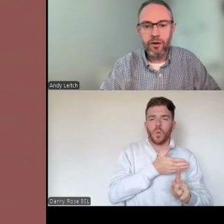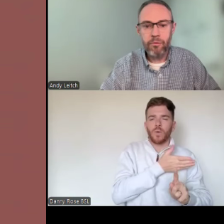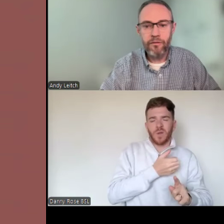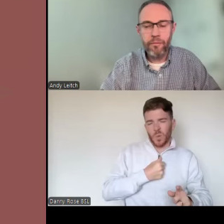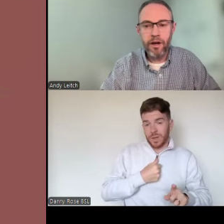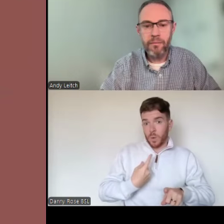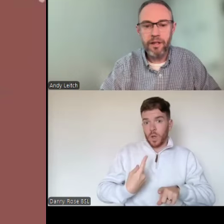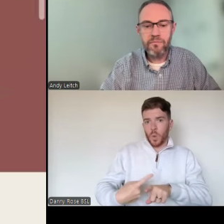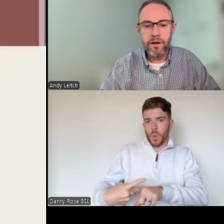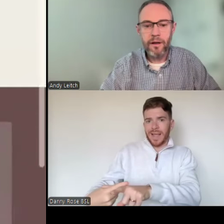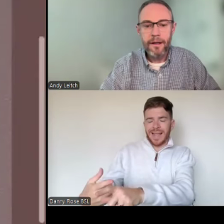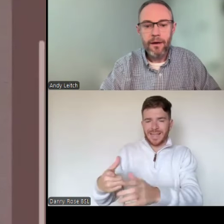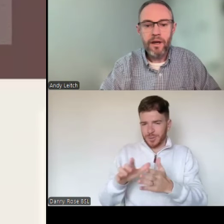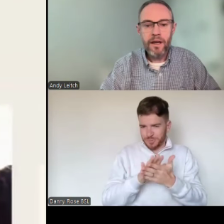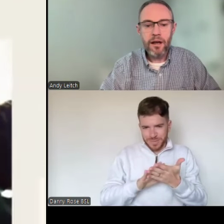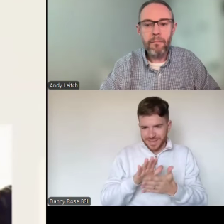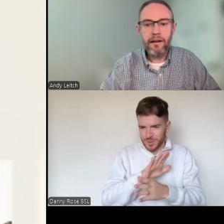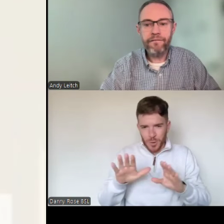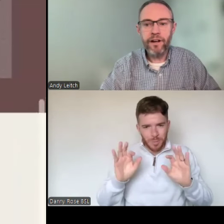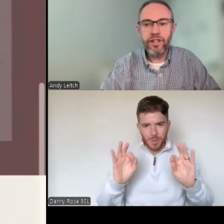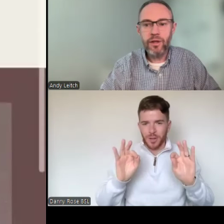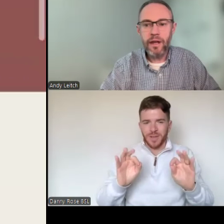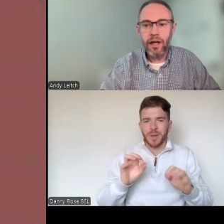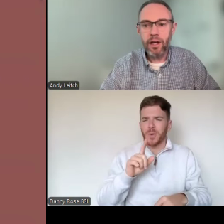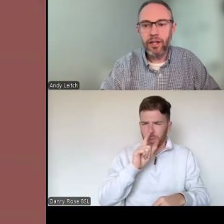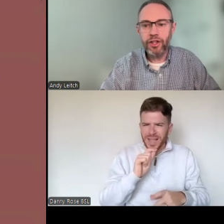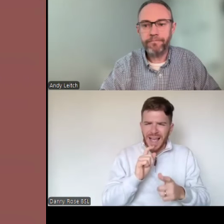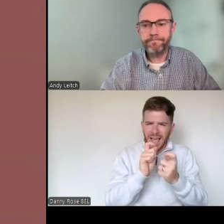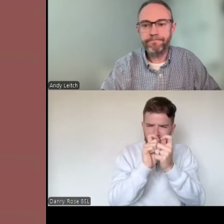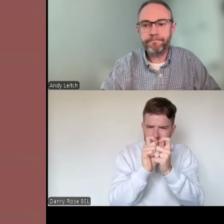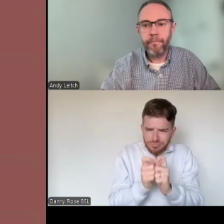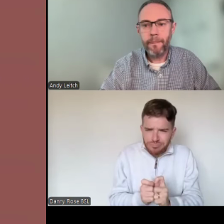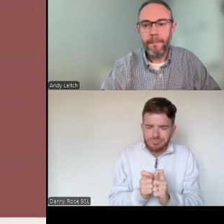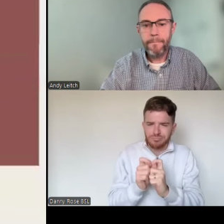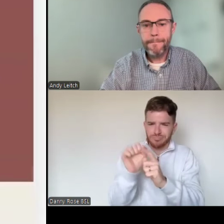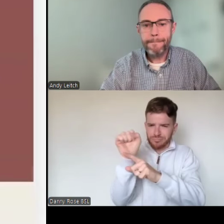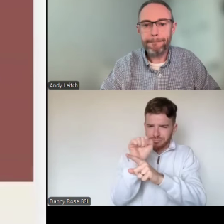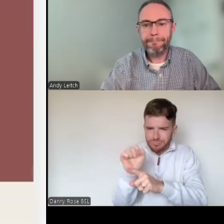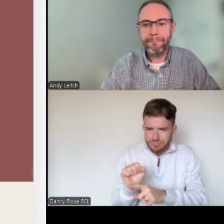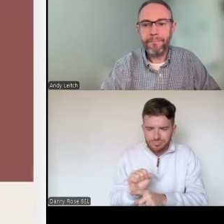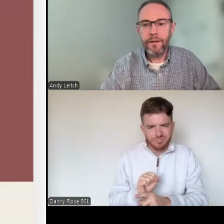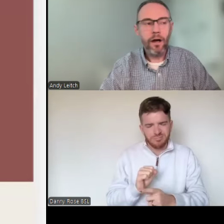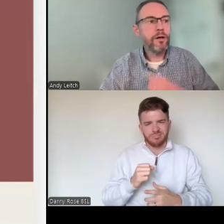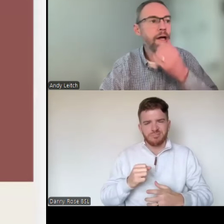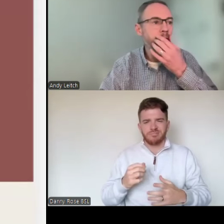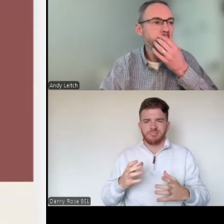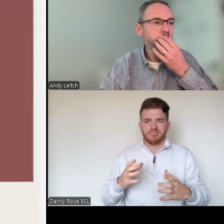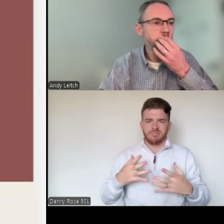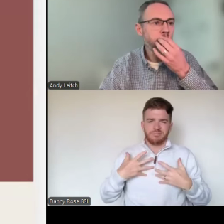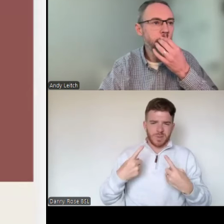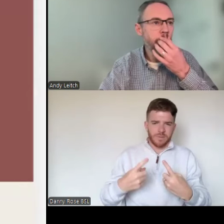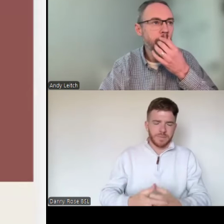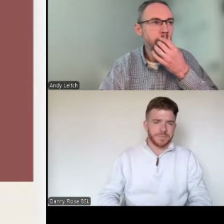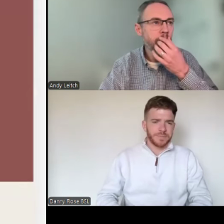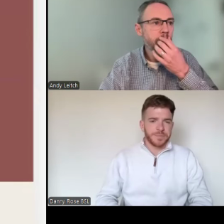It's not perfect by any means. We can come back and fine-tune that at our leisure. Cool.